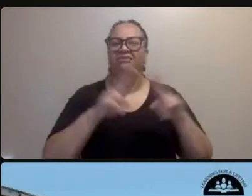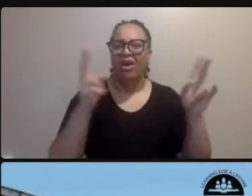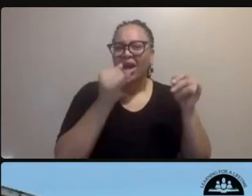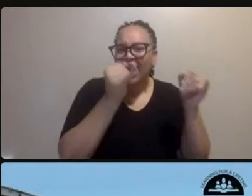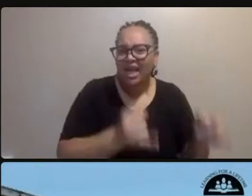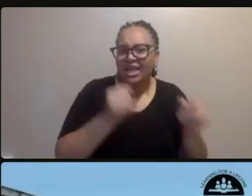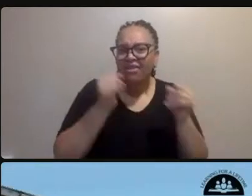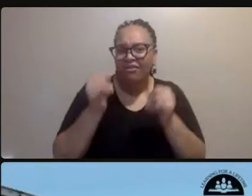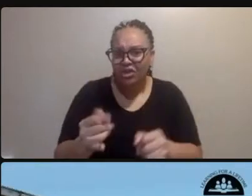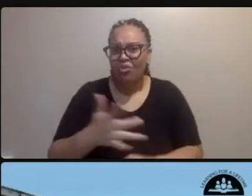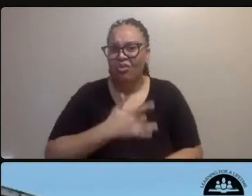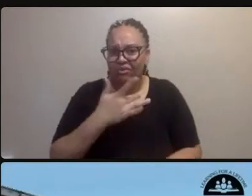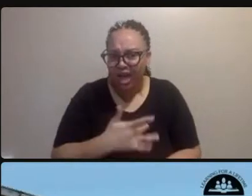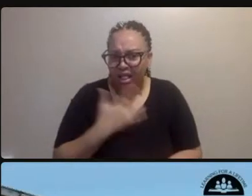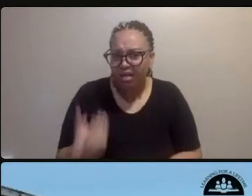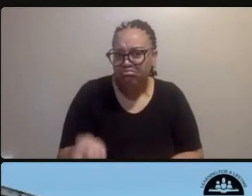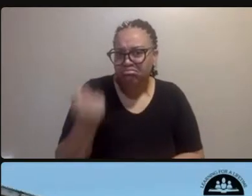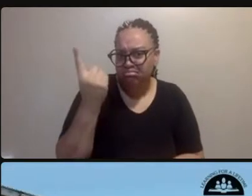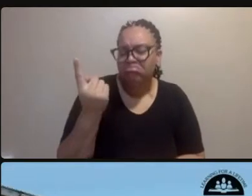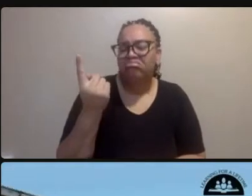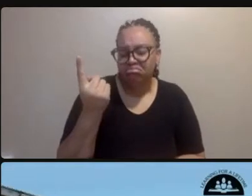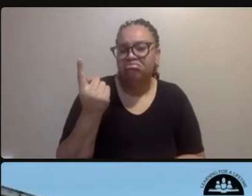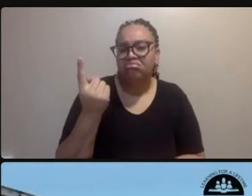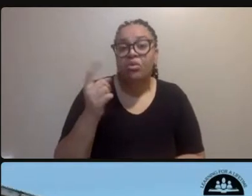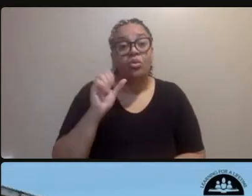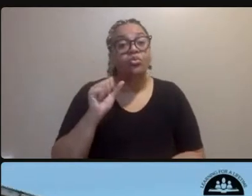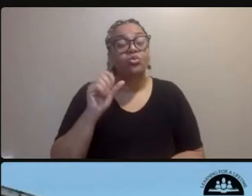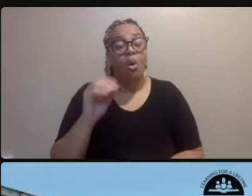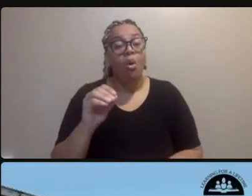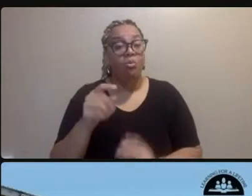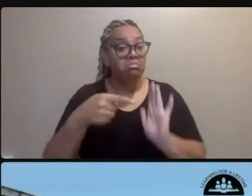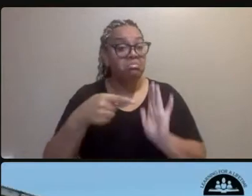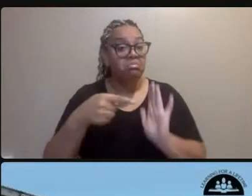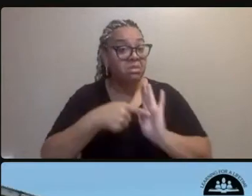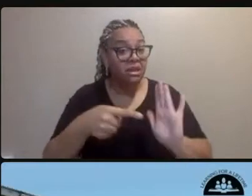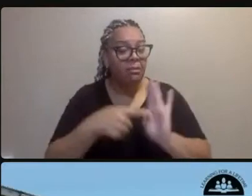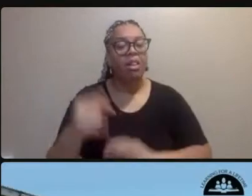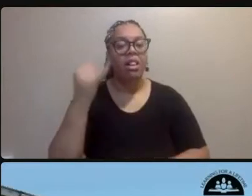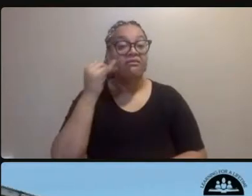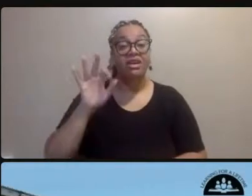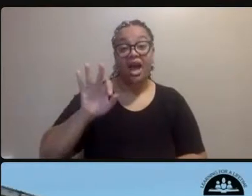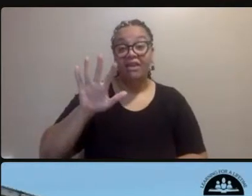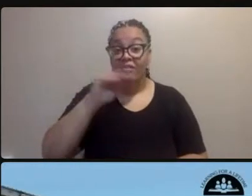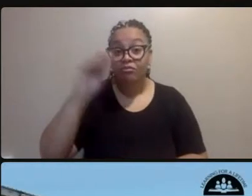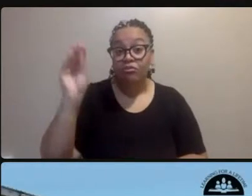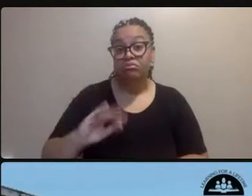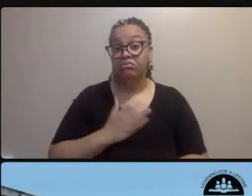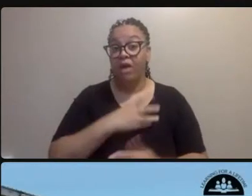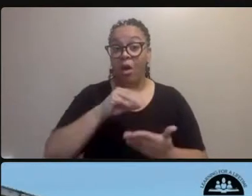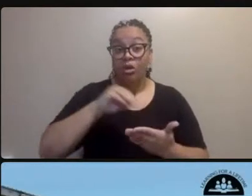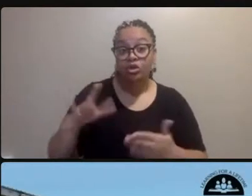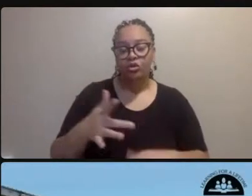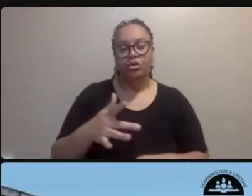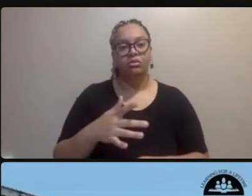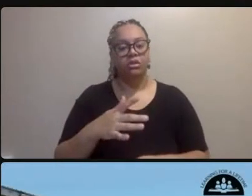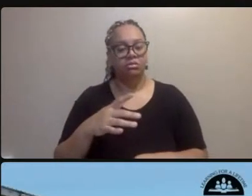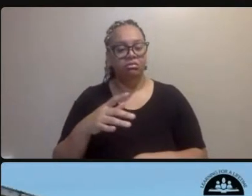THE SAME TIME A COMMUNITYATA POINT BUT IT'S ALSO A VERY